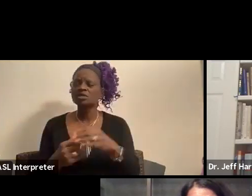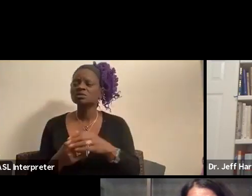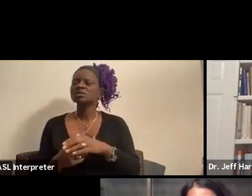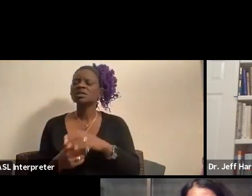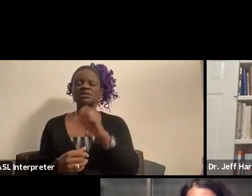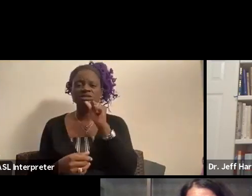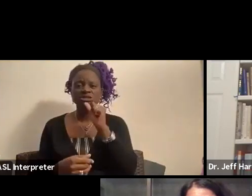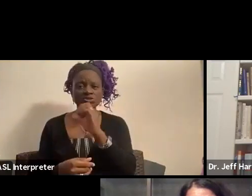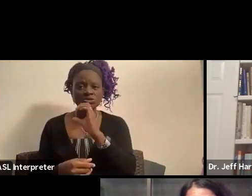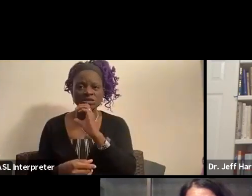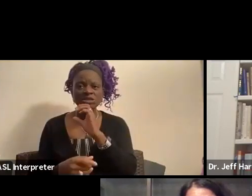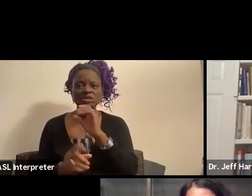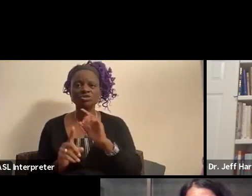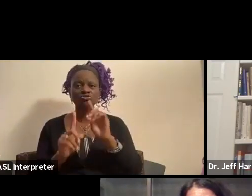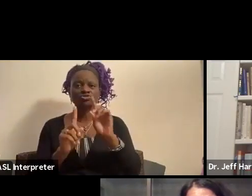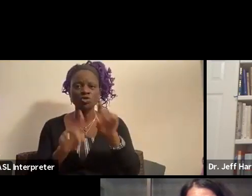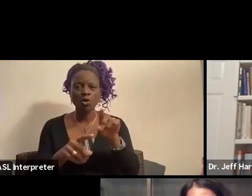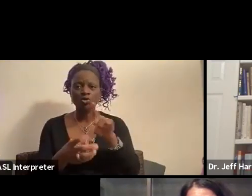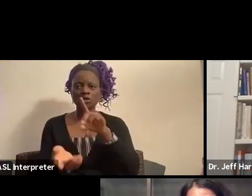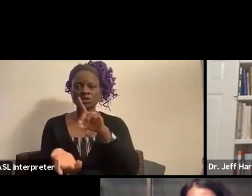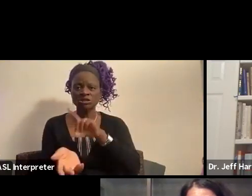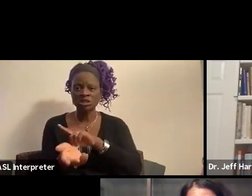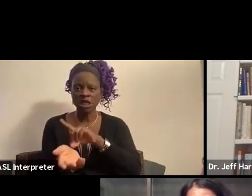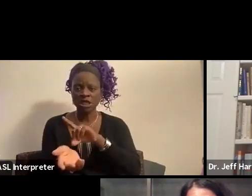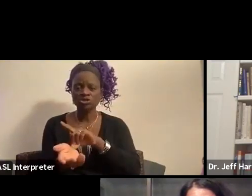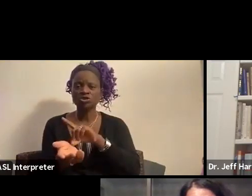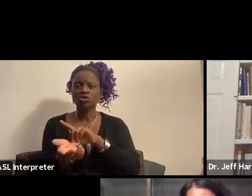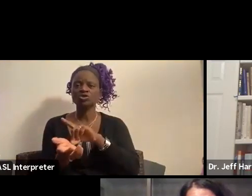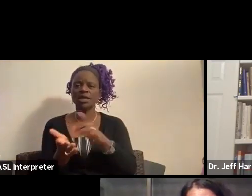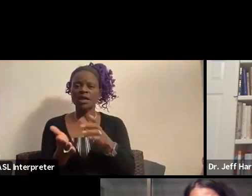But obviously, this is a big group. So we are